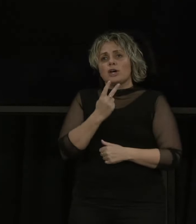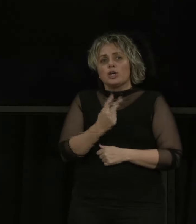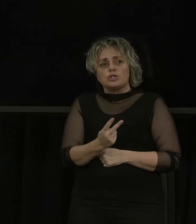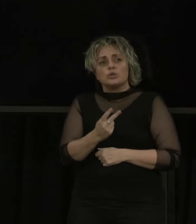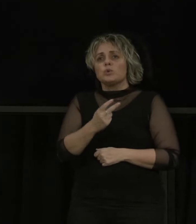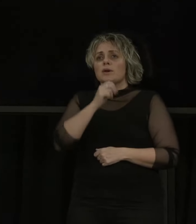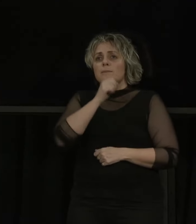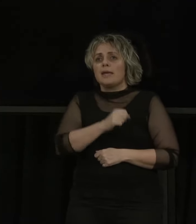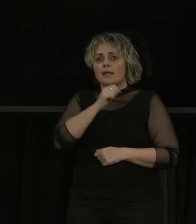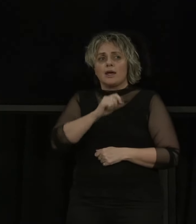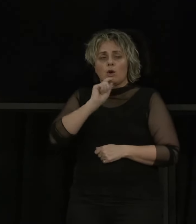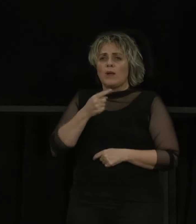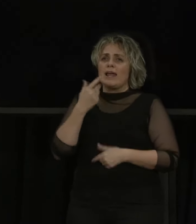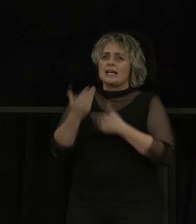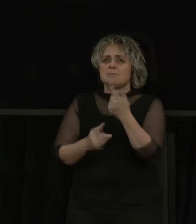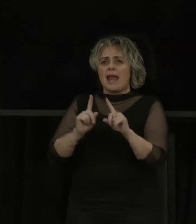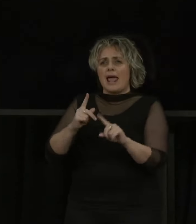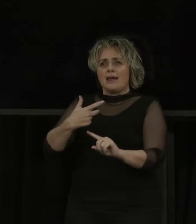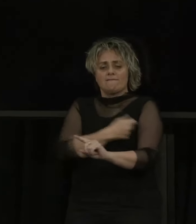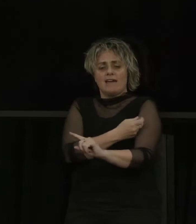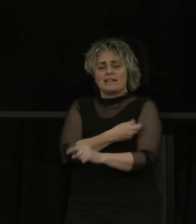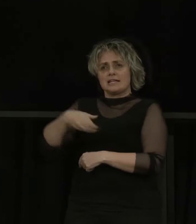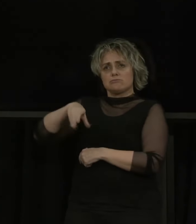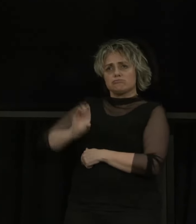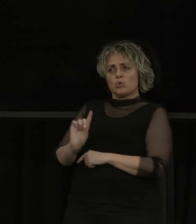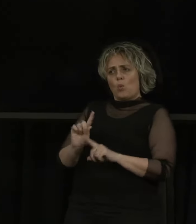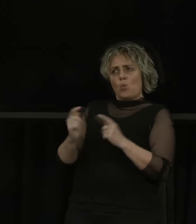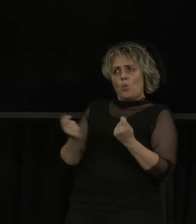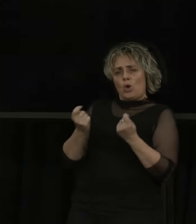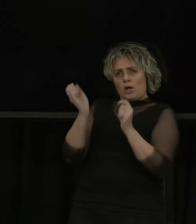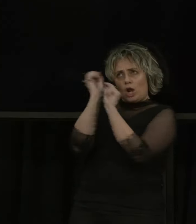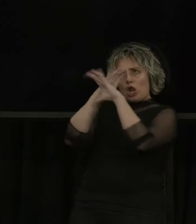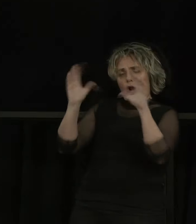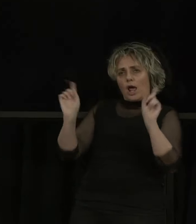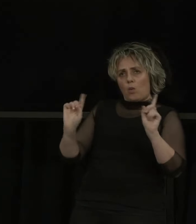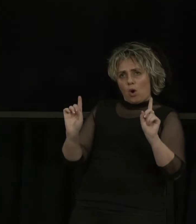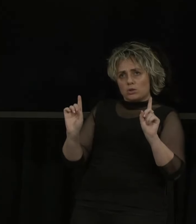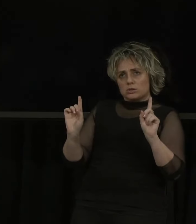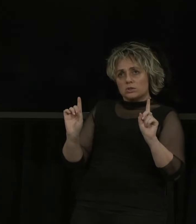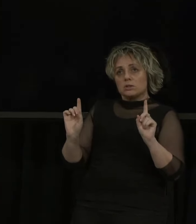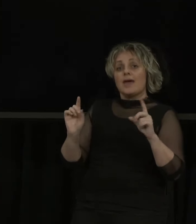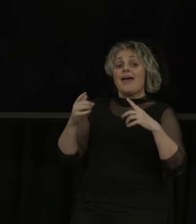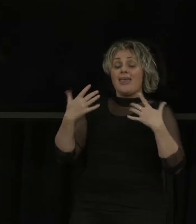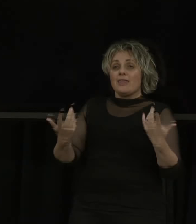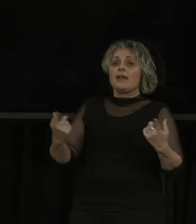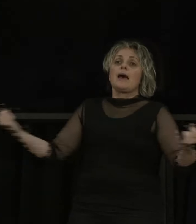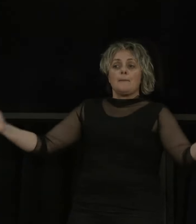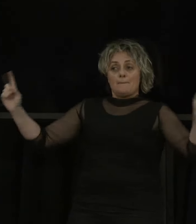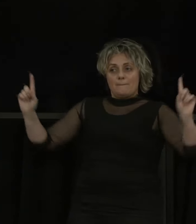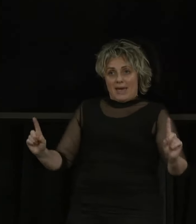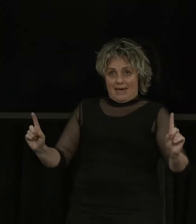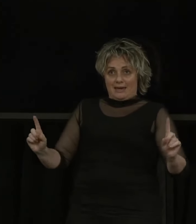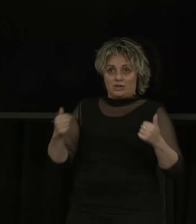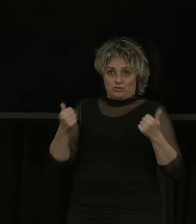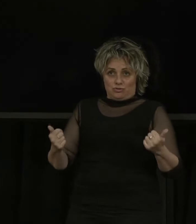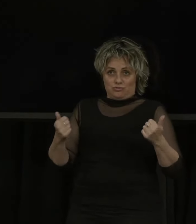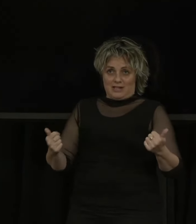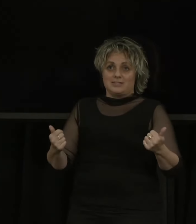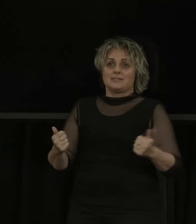immediately.